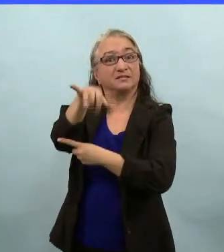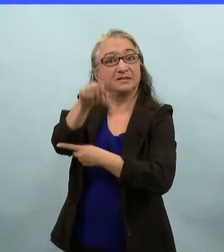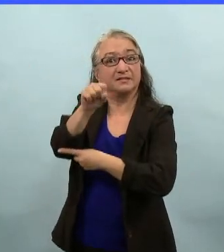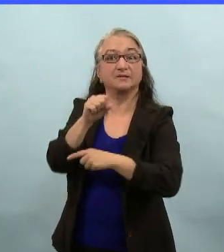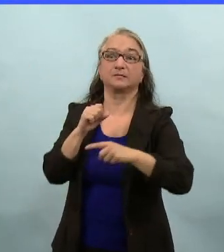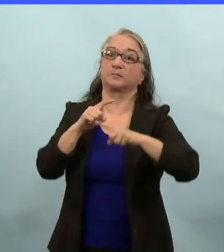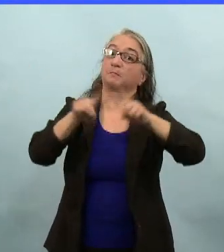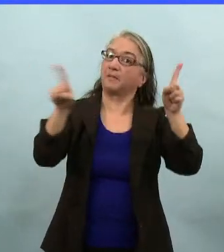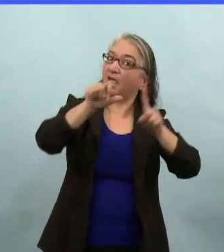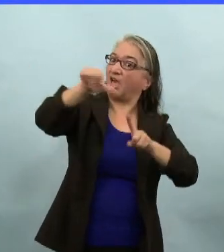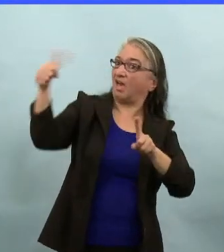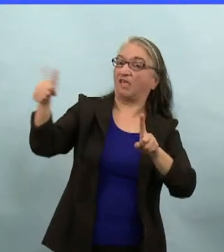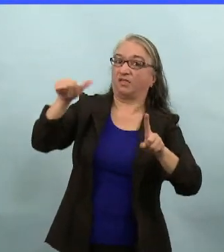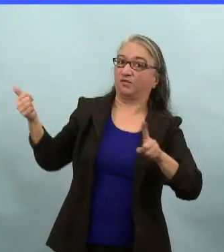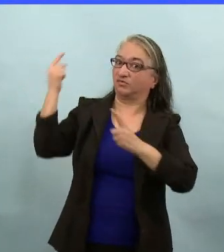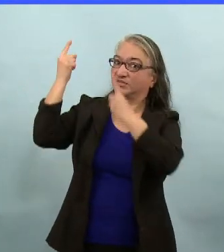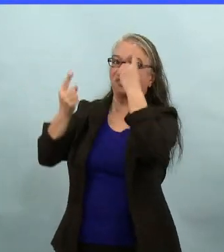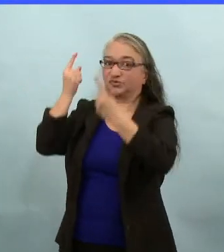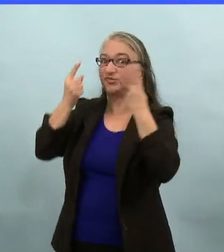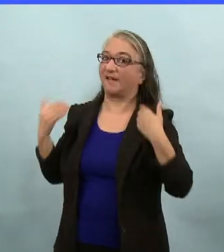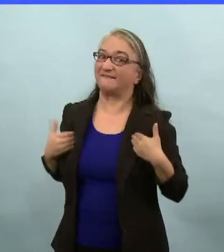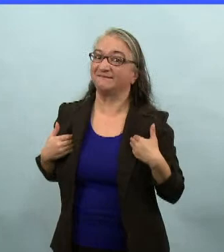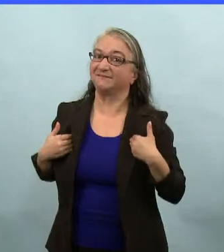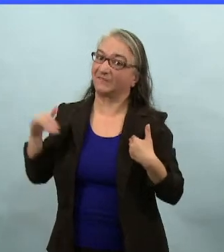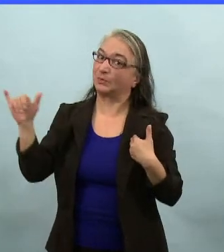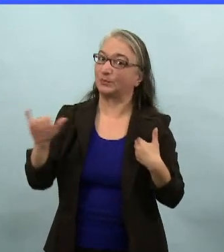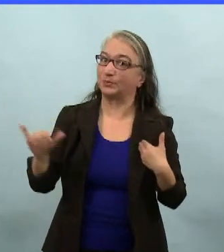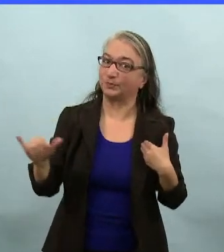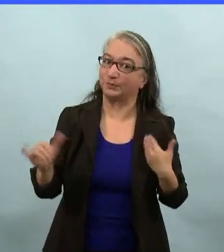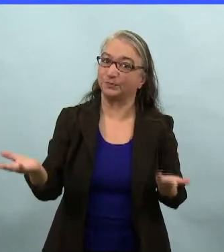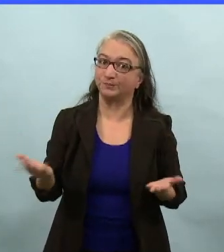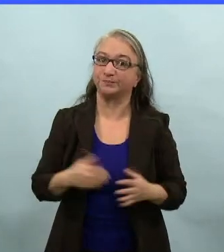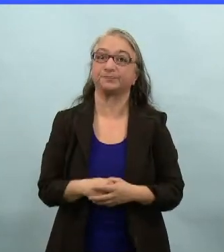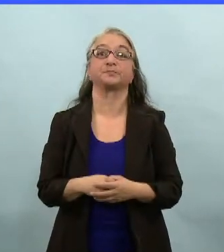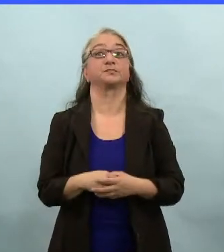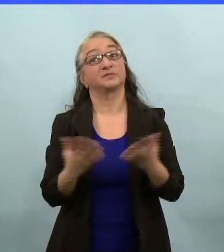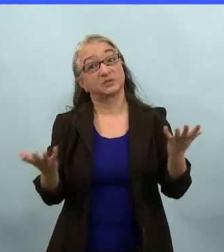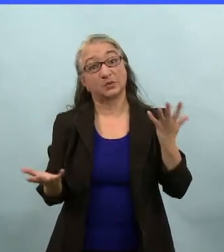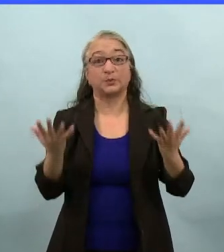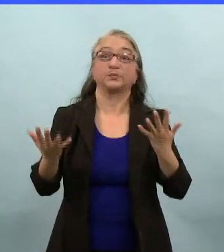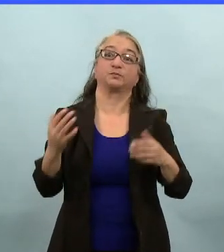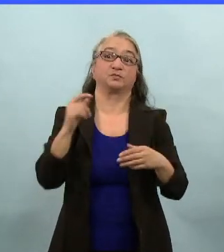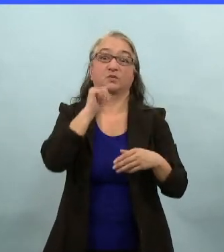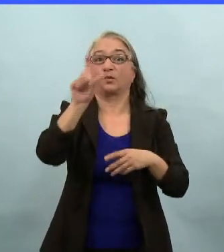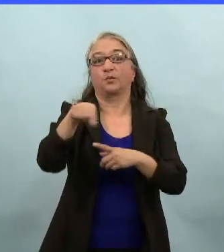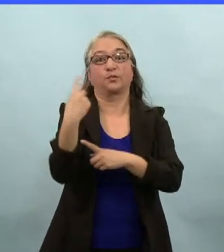it's not just one point in time where here's more you know restrictions that need to be put in place